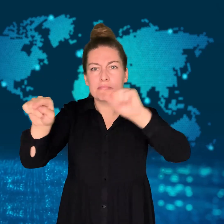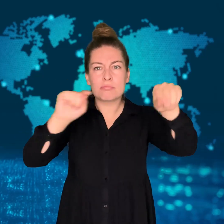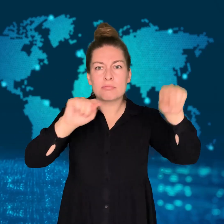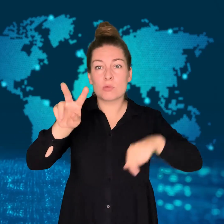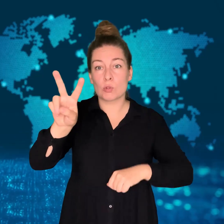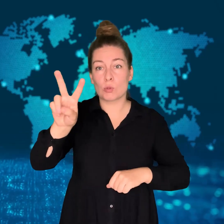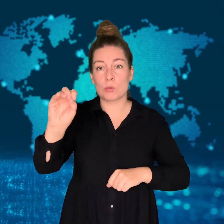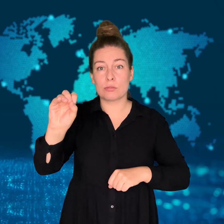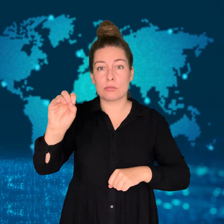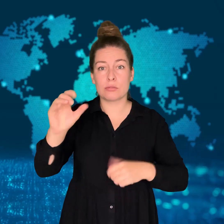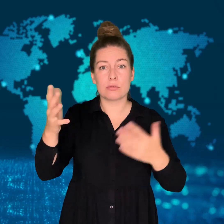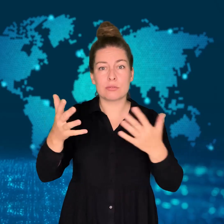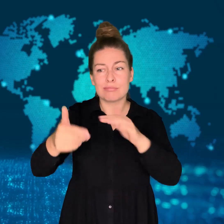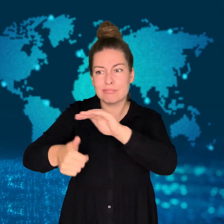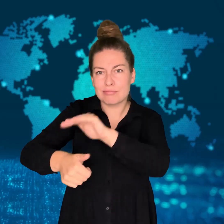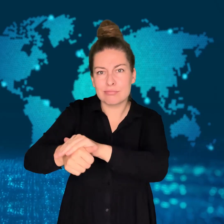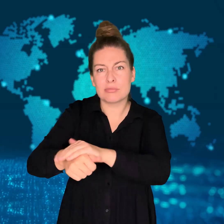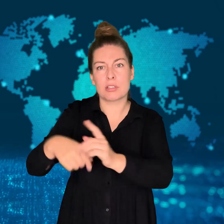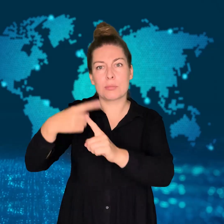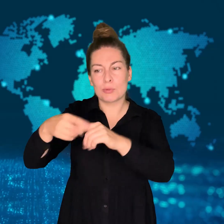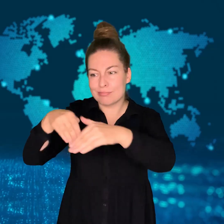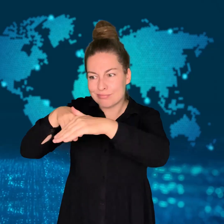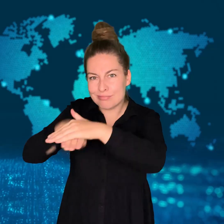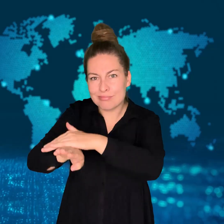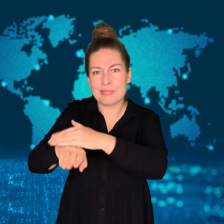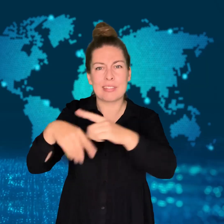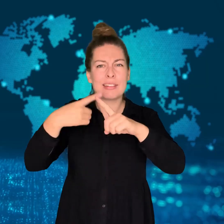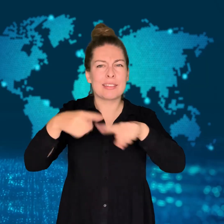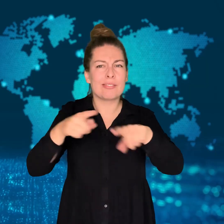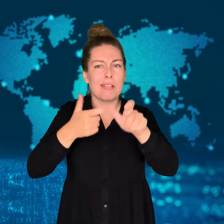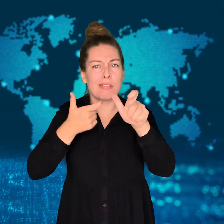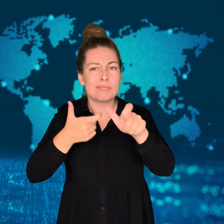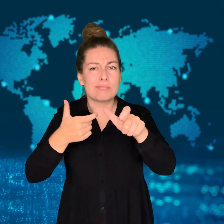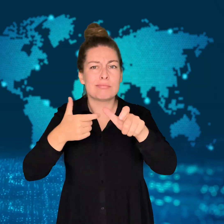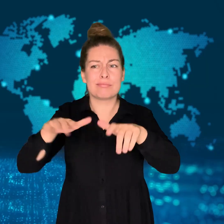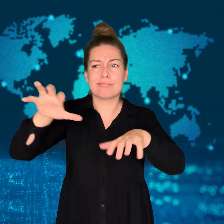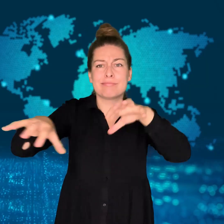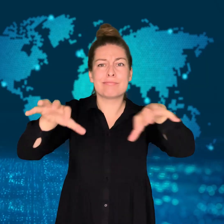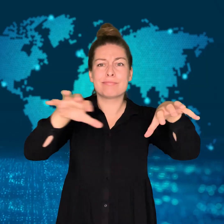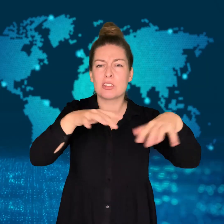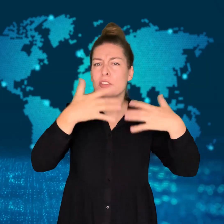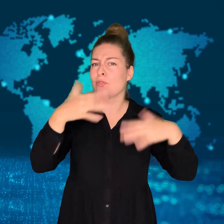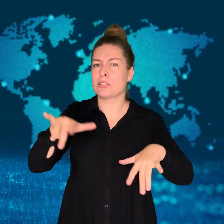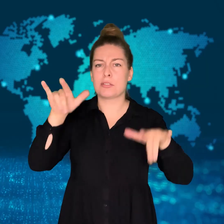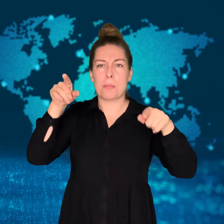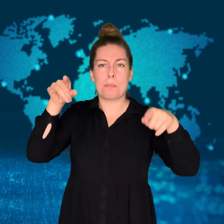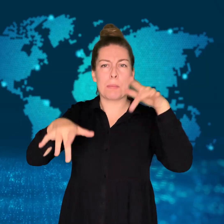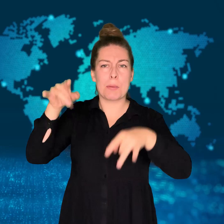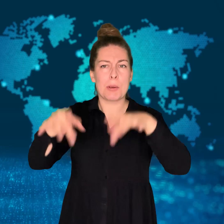and depots, have been destroyed.